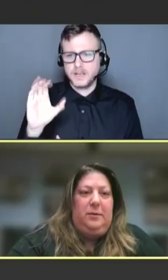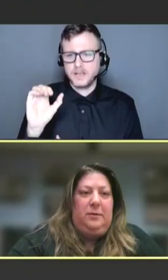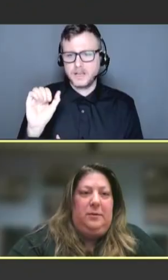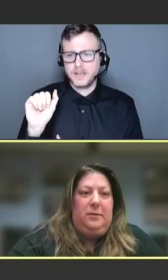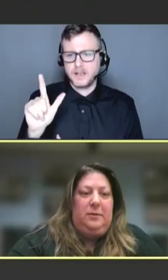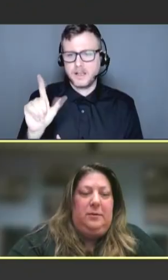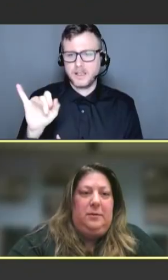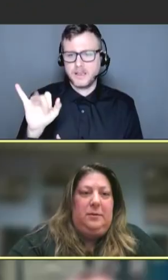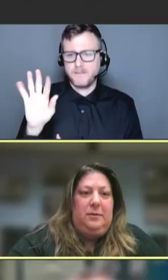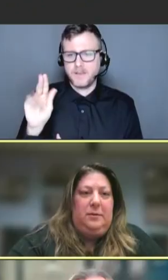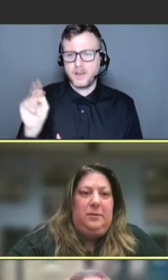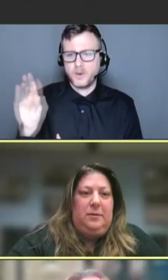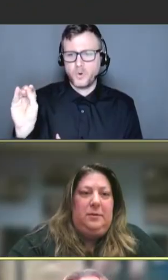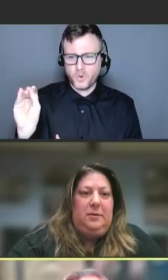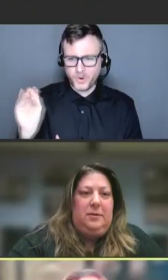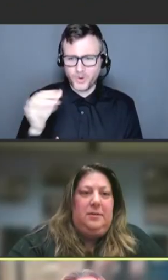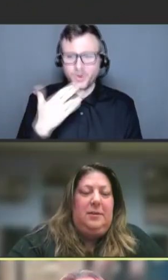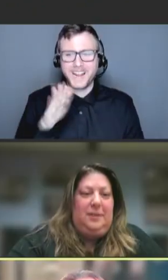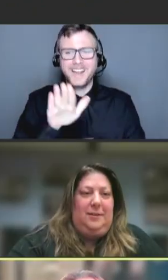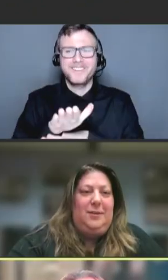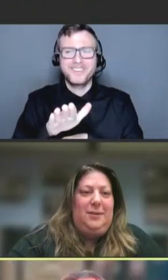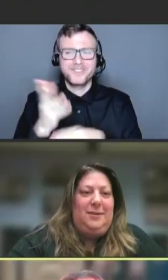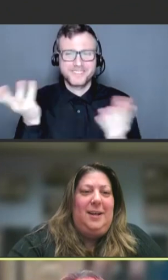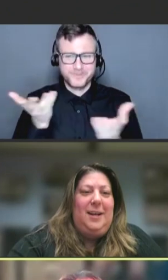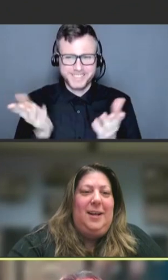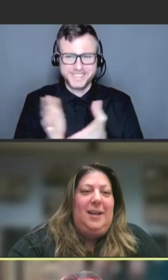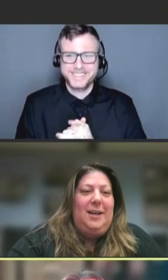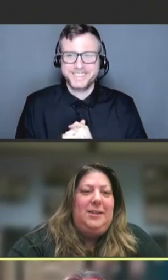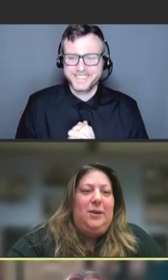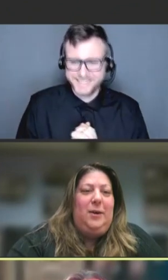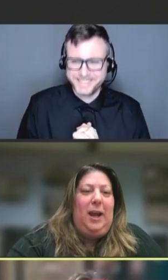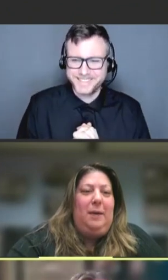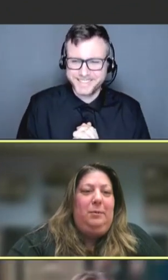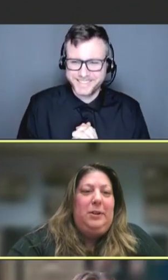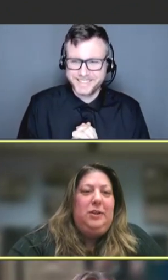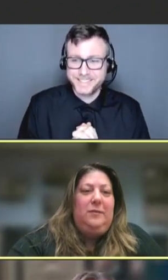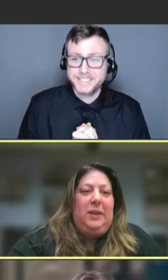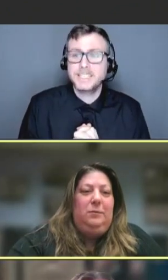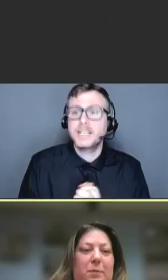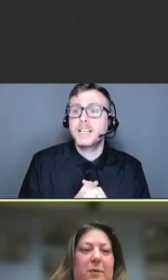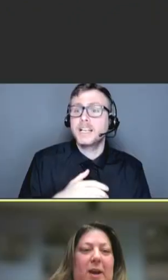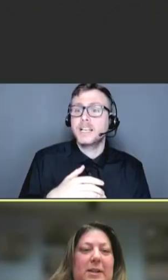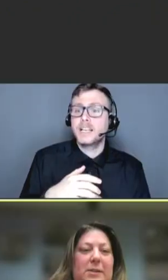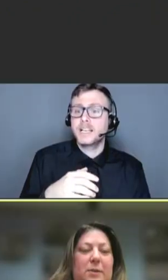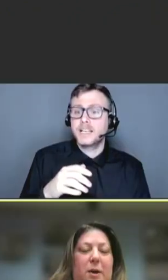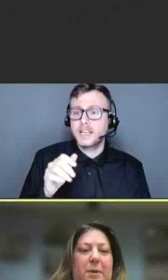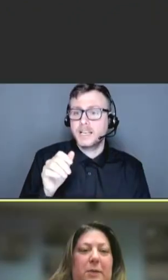Sophie Calafano: Good afternoon. Present. Ann Aikin: Good afternoon. So Admiral Rachel Levine will provide us with opening